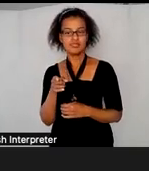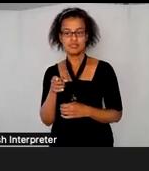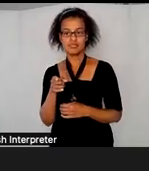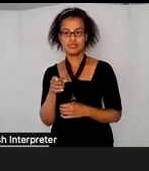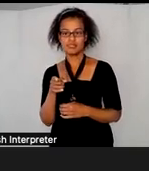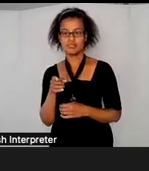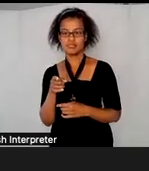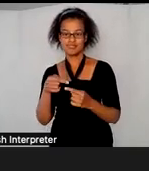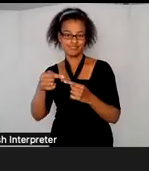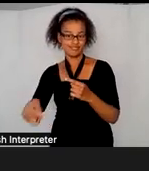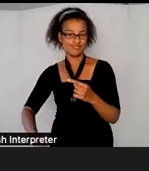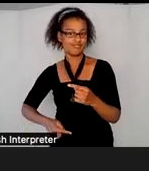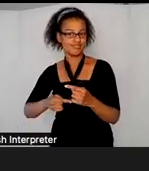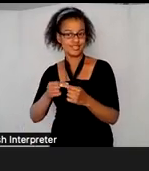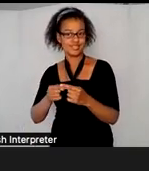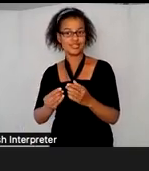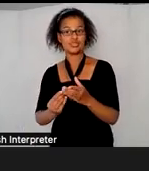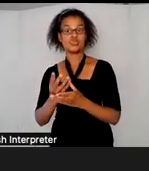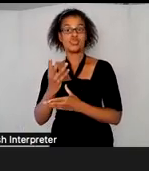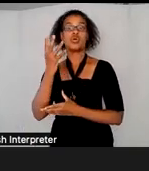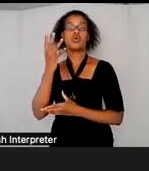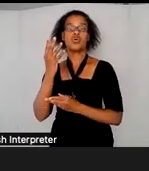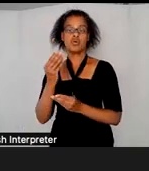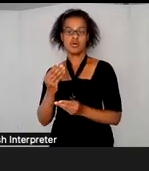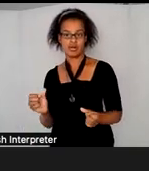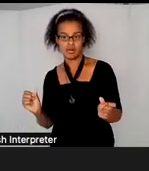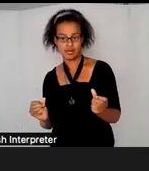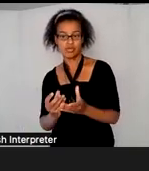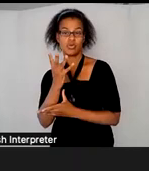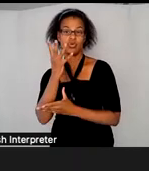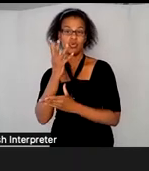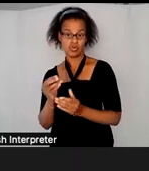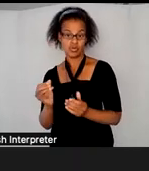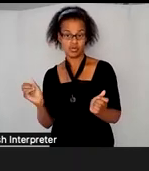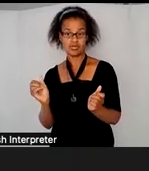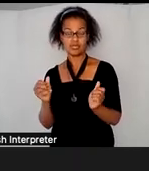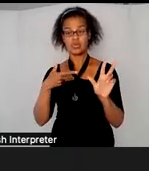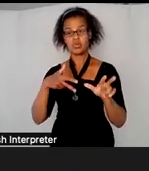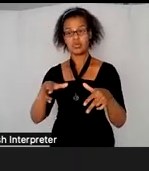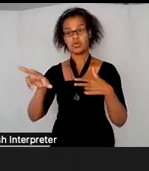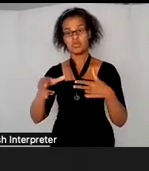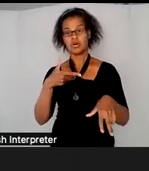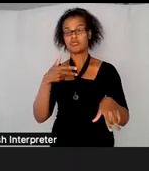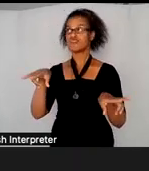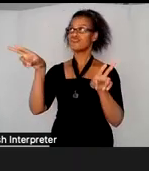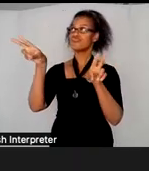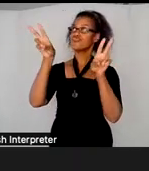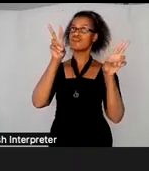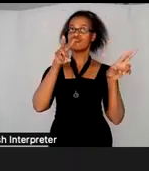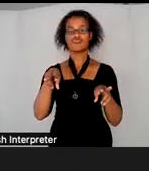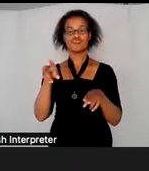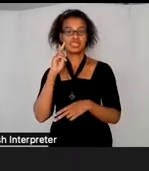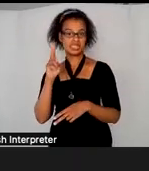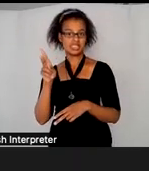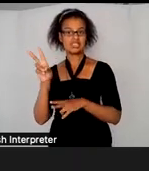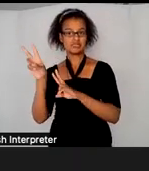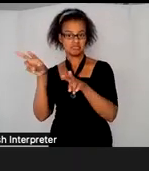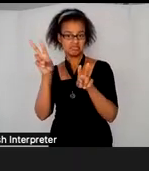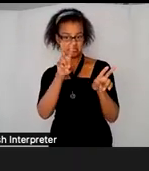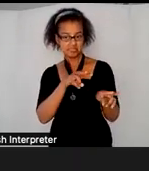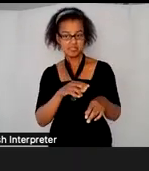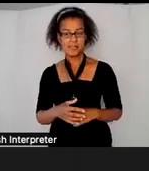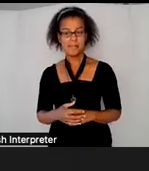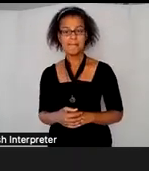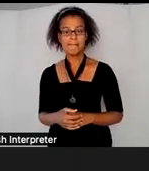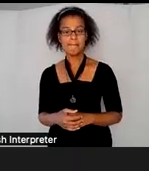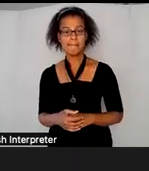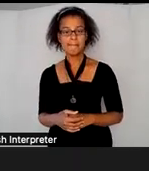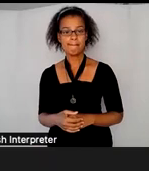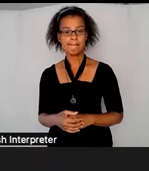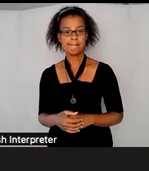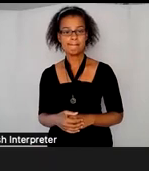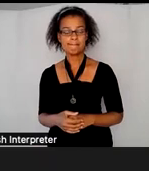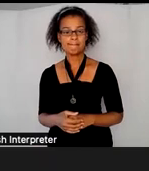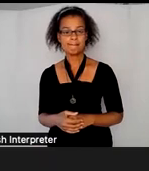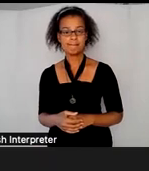And for you to explore as well.